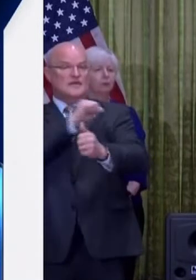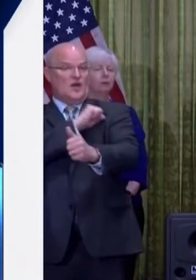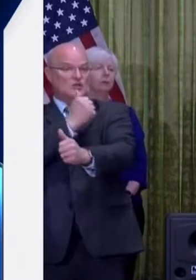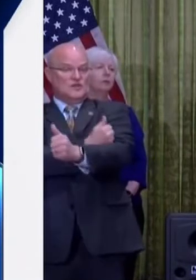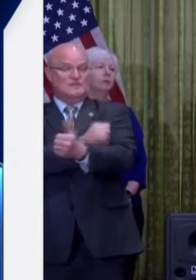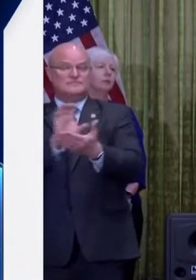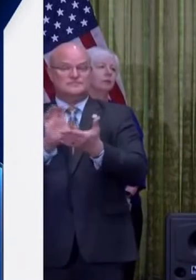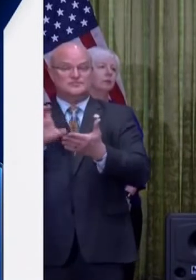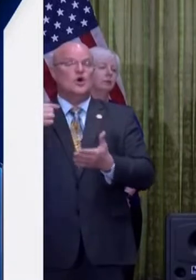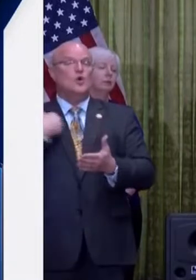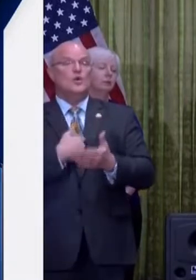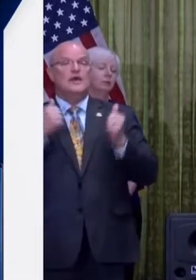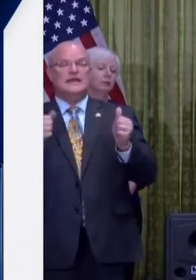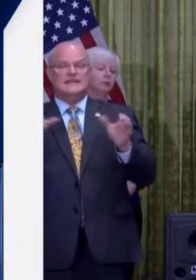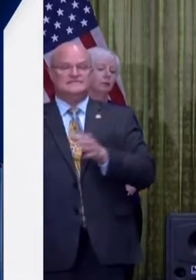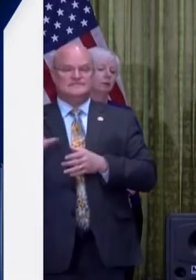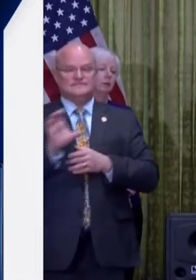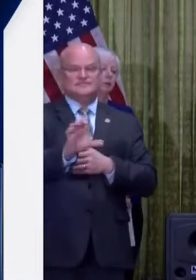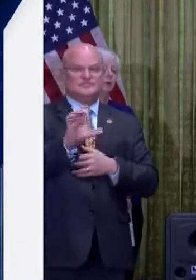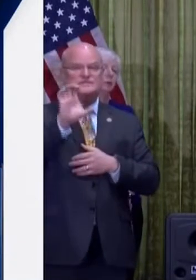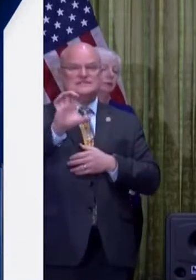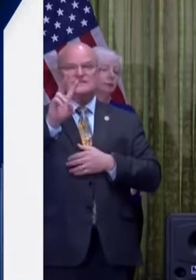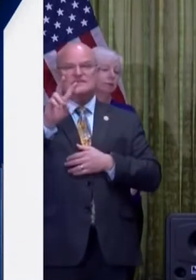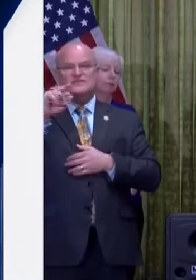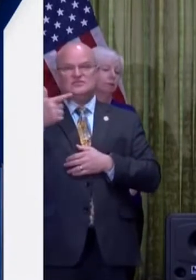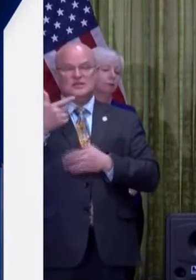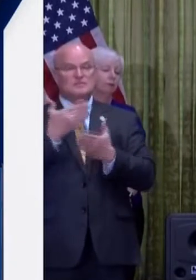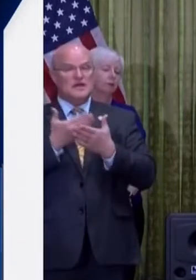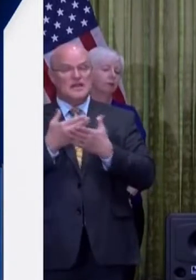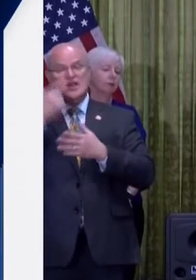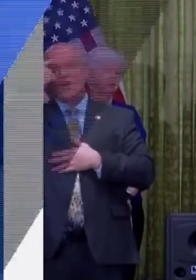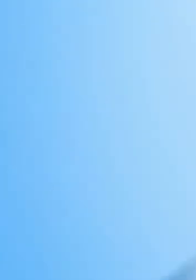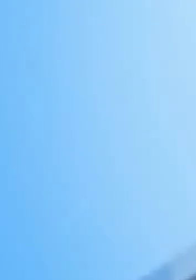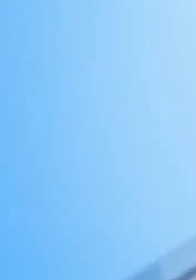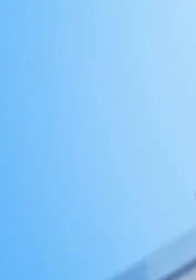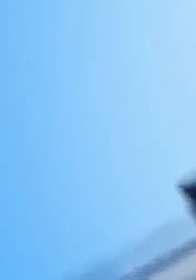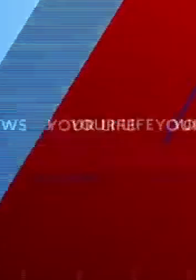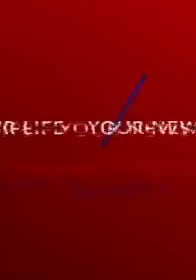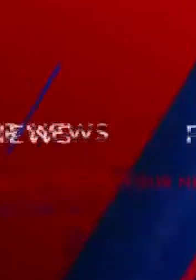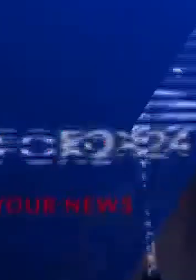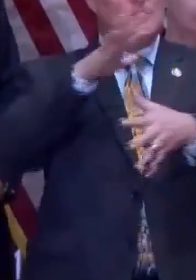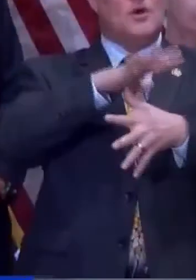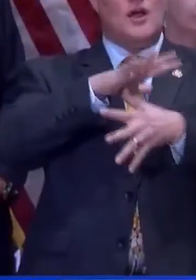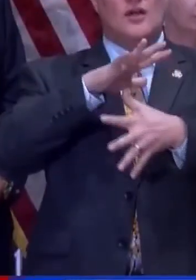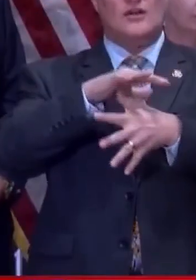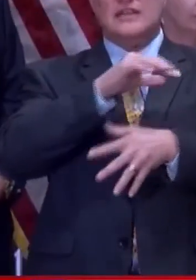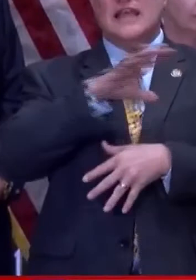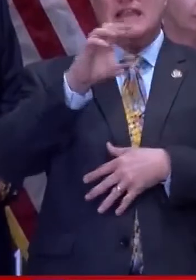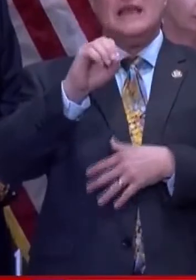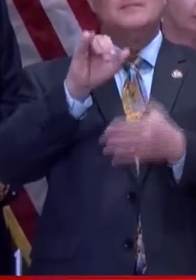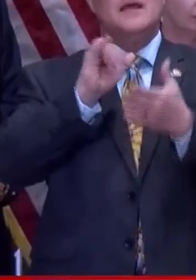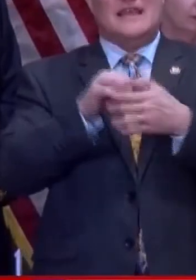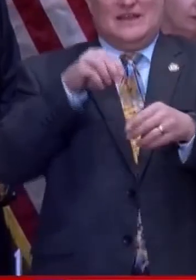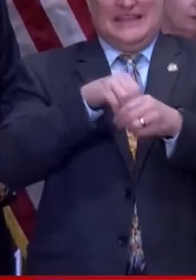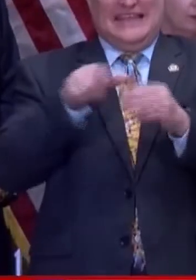FOR FURTHER GUIDANCE TO USE DEVELOPMENT. ### COMMERCE "PRIORITY IN COMPANIES